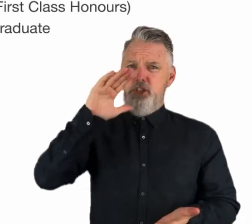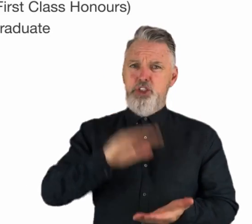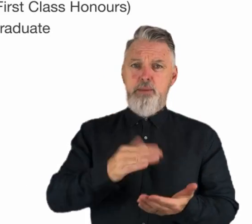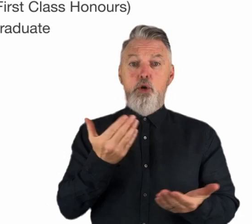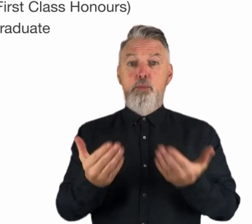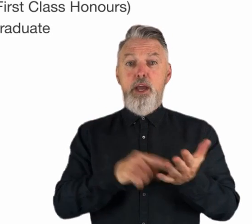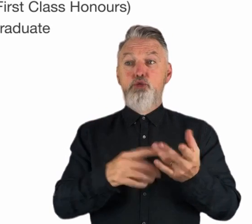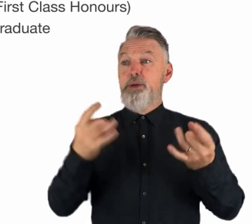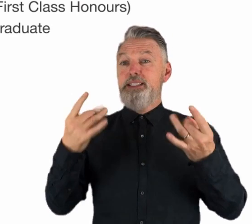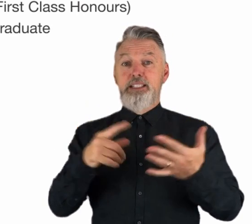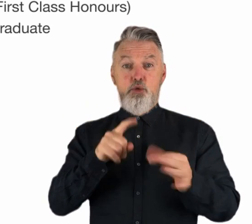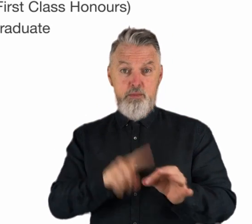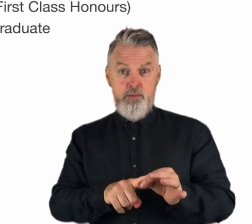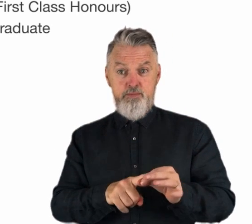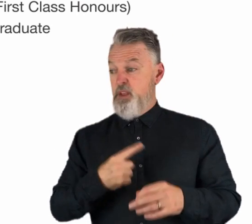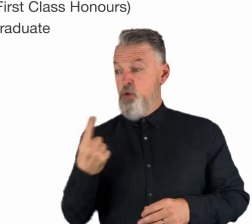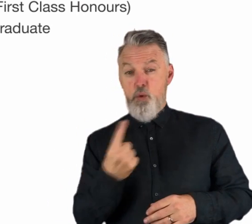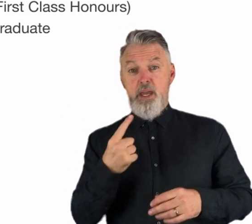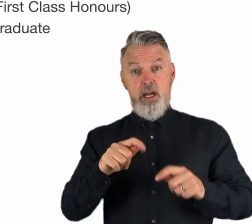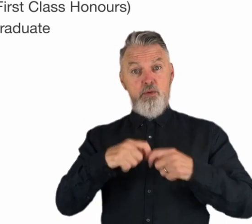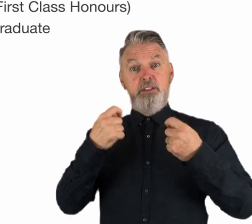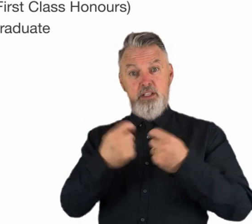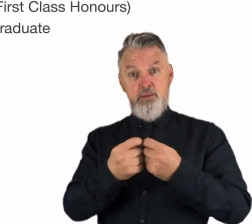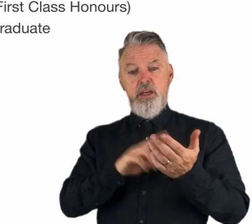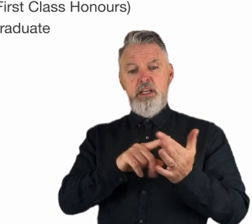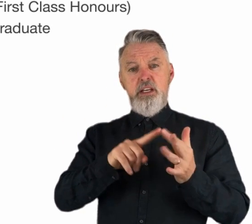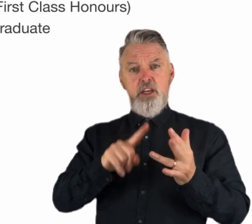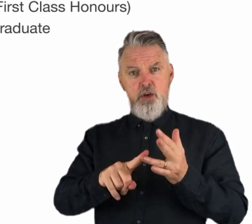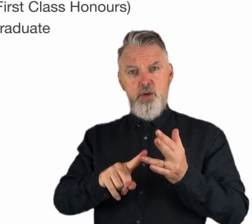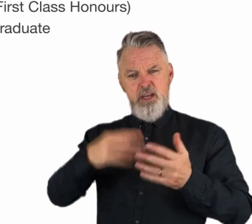We are a team of experienced neonatologists, midwives and engineers.